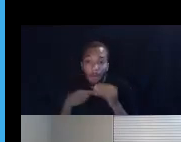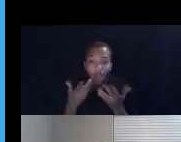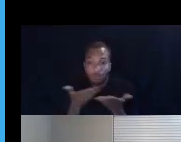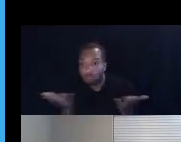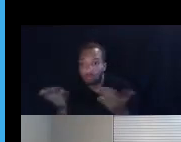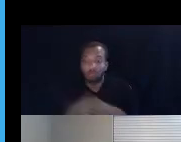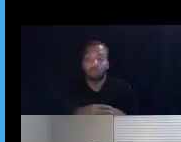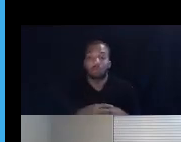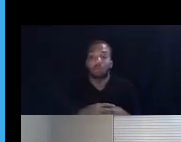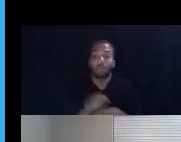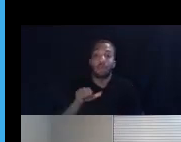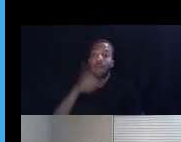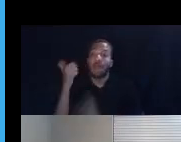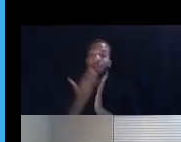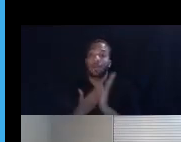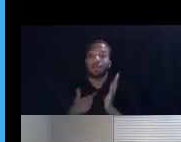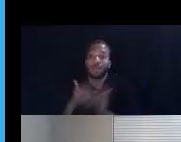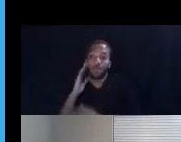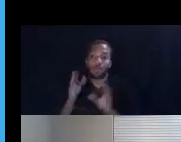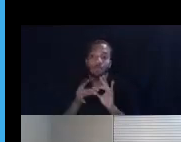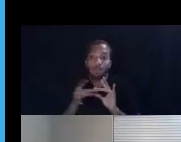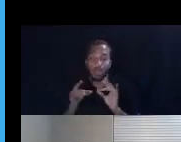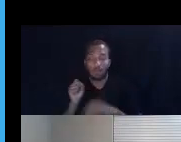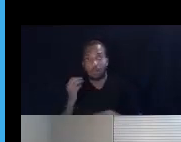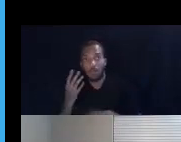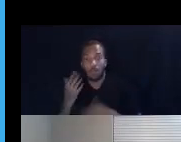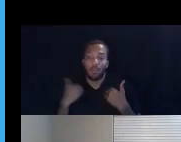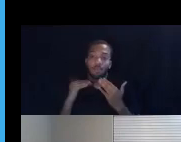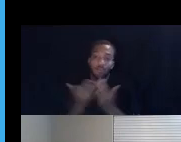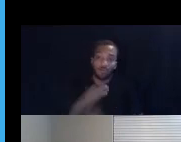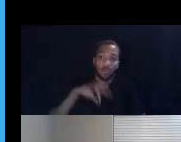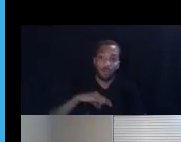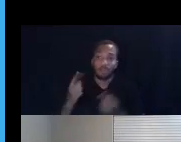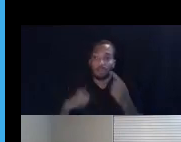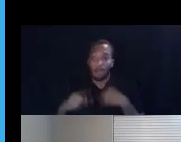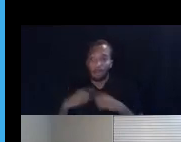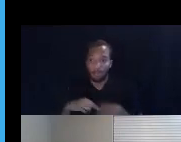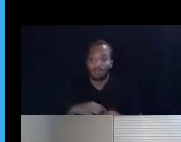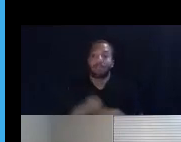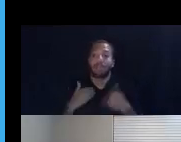The other piece that I will say, so, there's new benefits coming. There's new requirements around